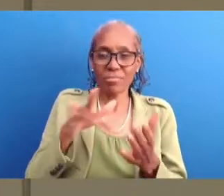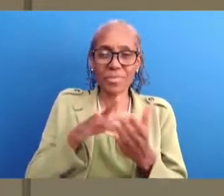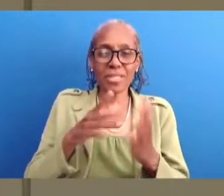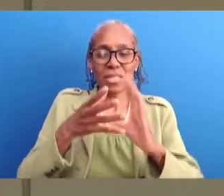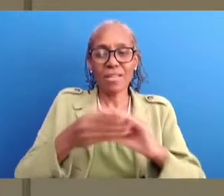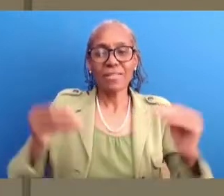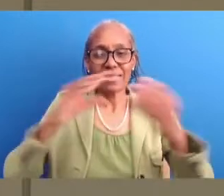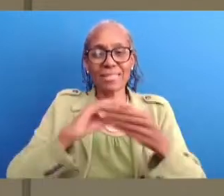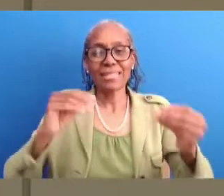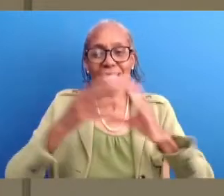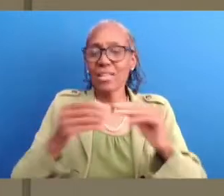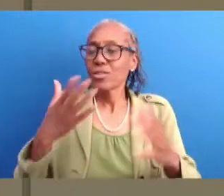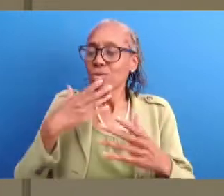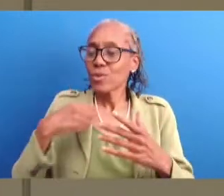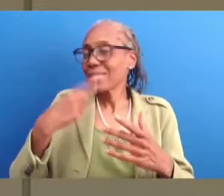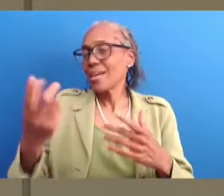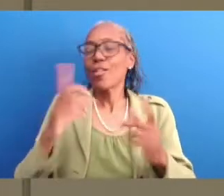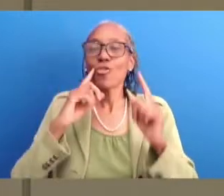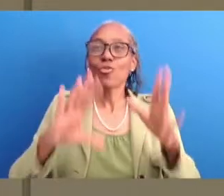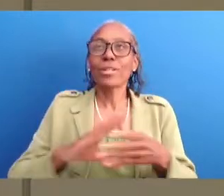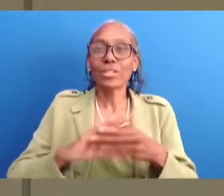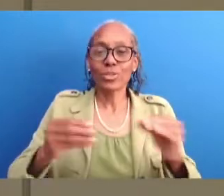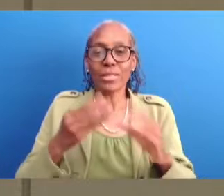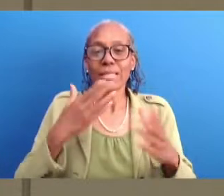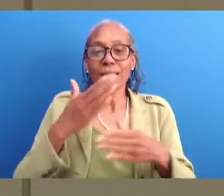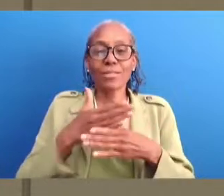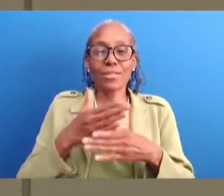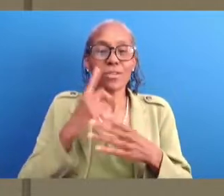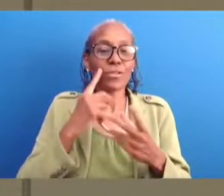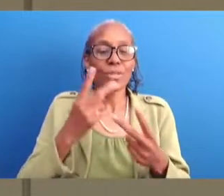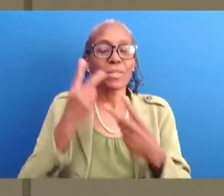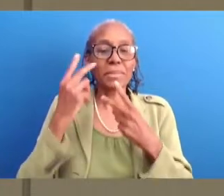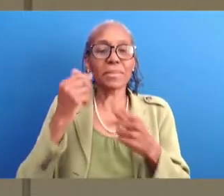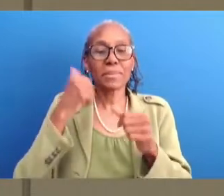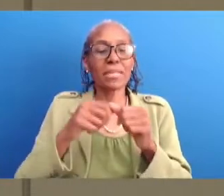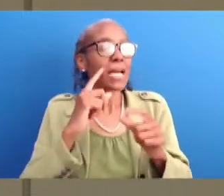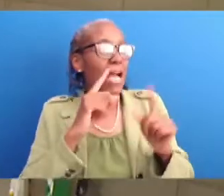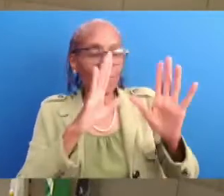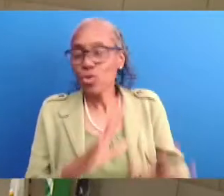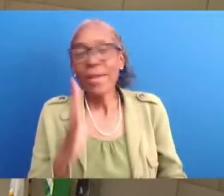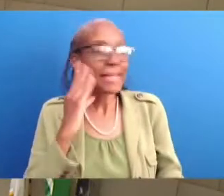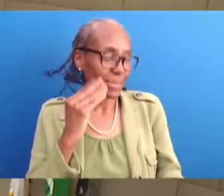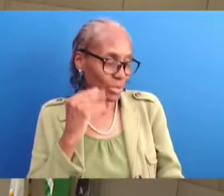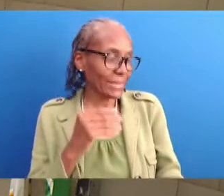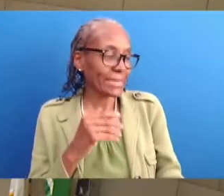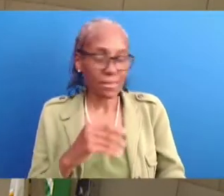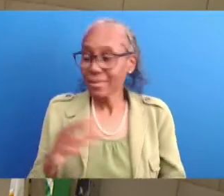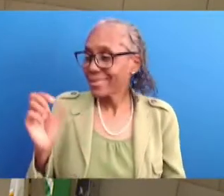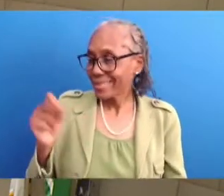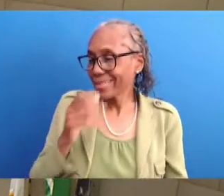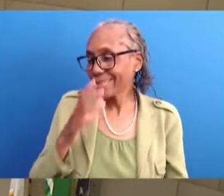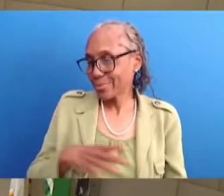LEAKE, DETAILS ARE THE SOUL OF NARRATIVE, AND YOU TELL A GREAT